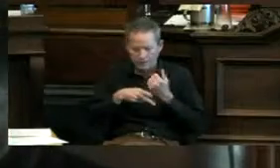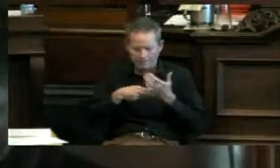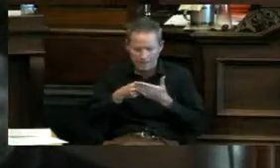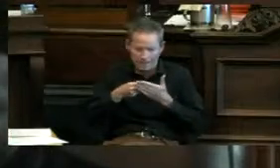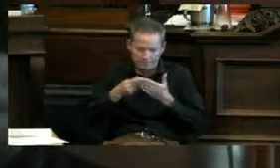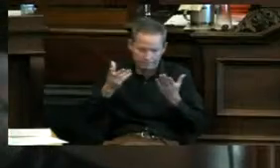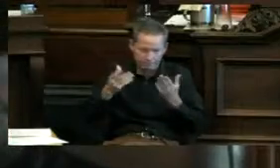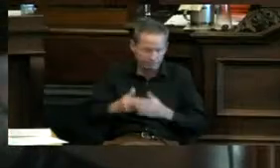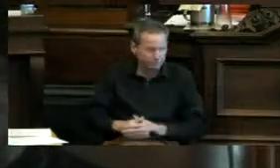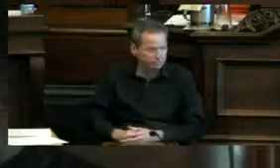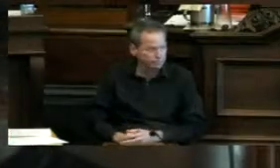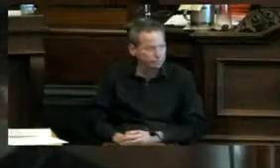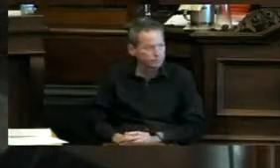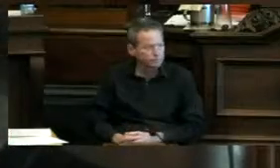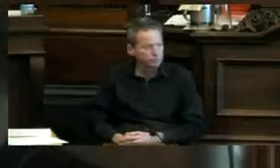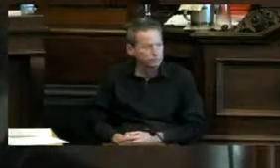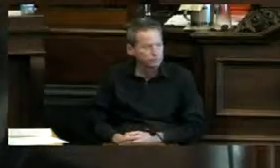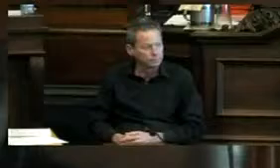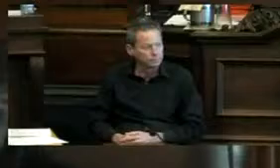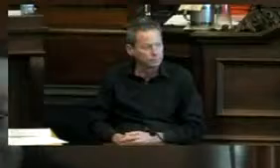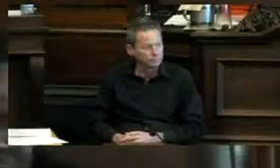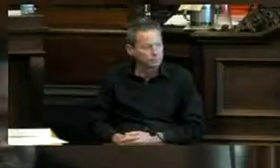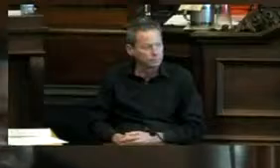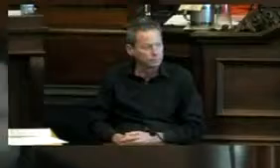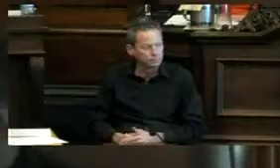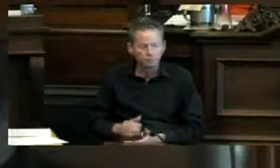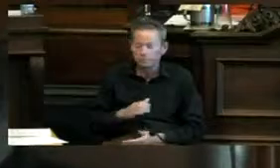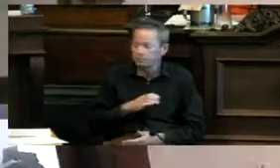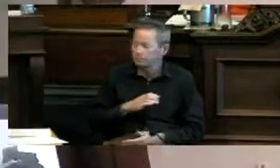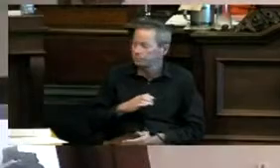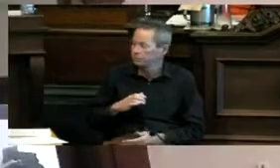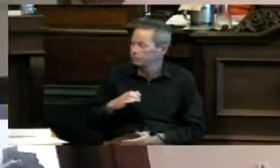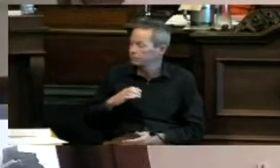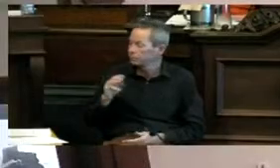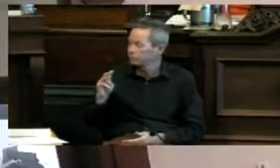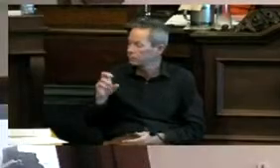likely for them to be in the hospital for heart disease,